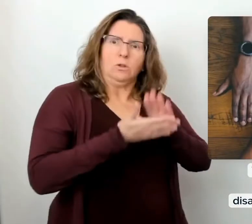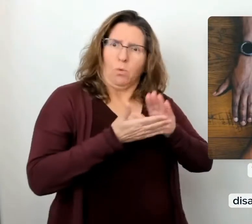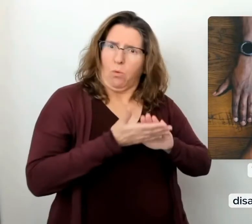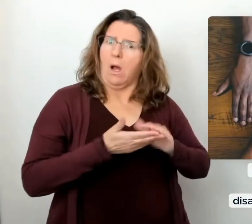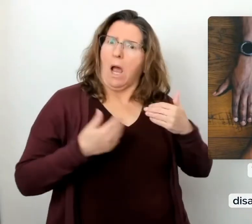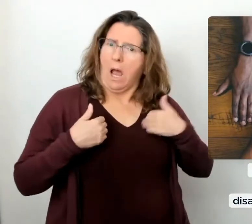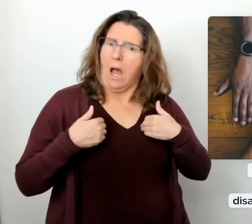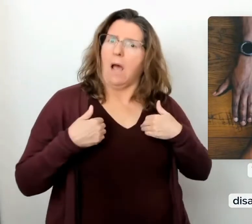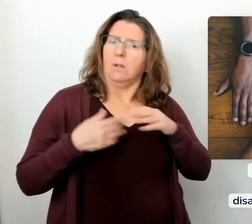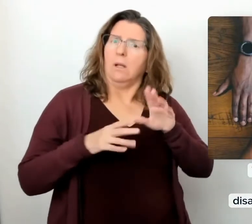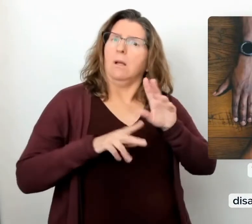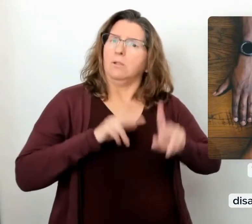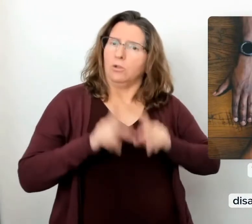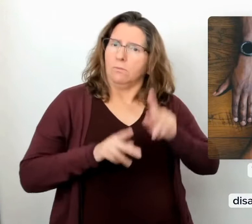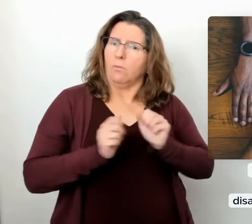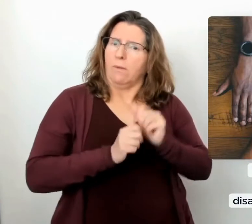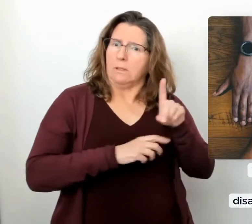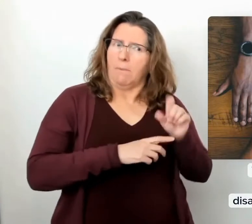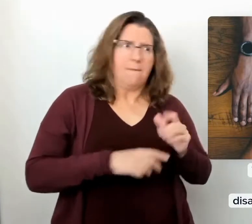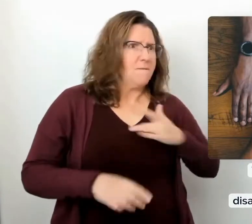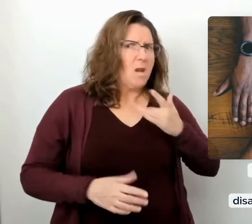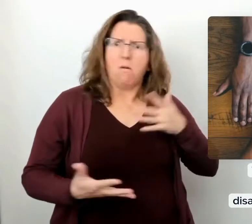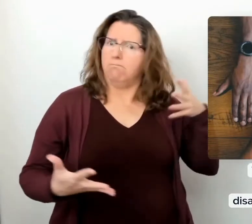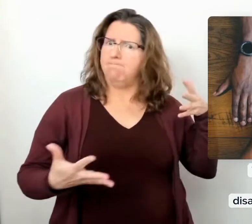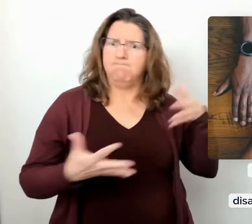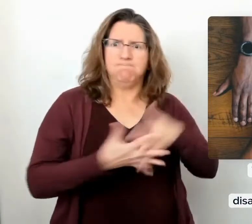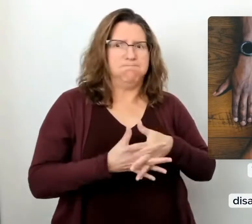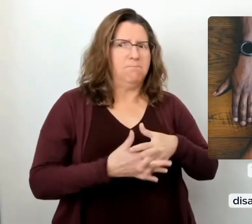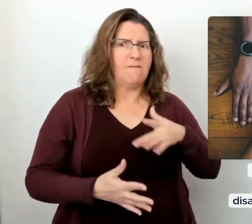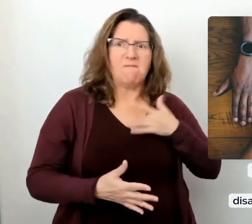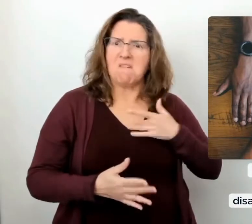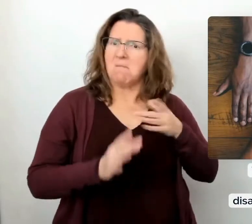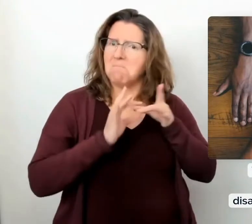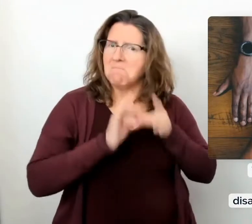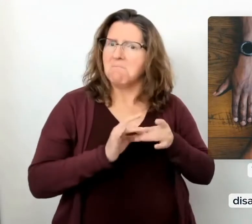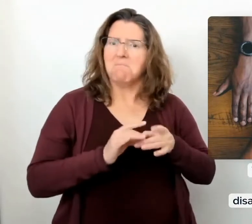and leave school with painful memories, and on the other hand some students have